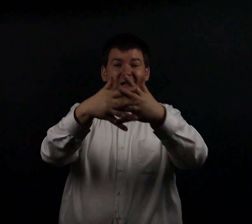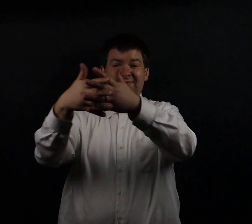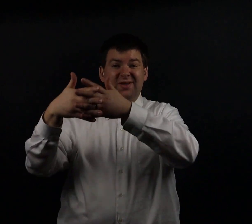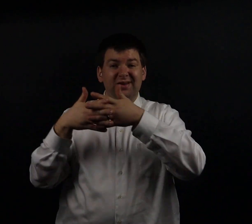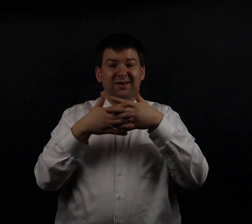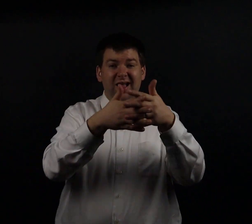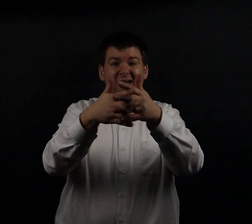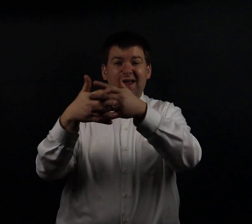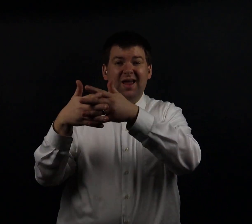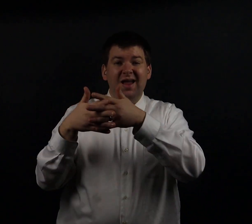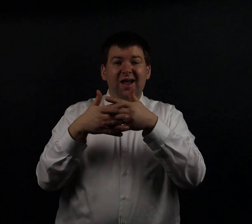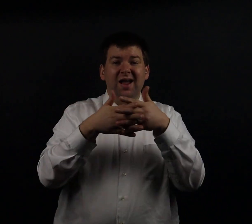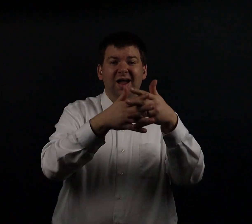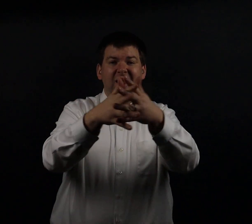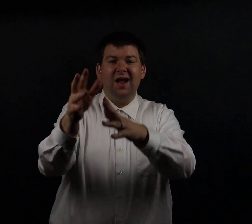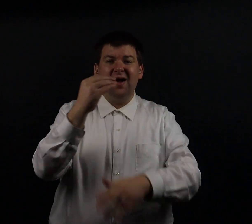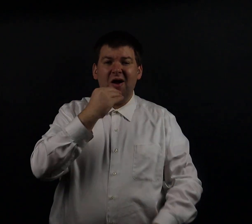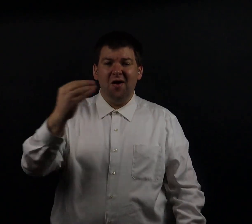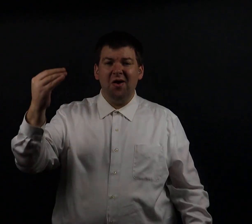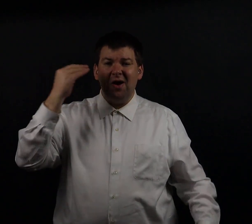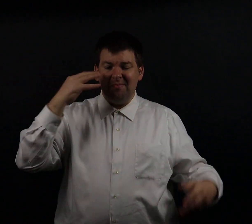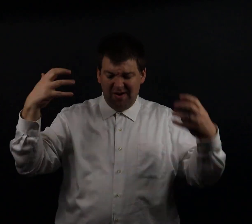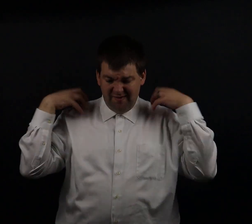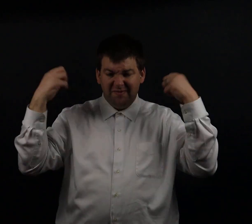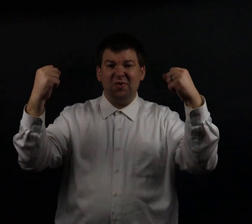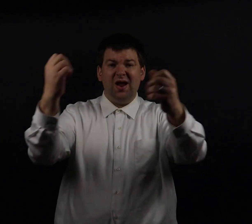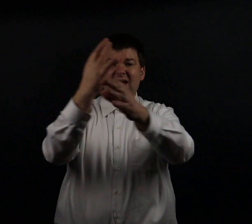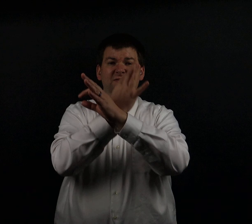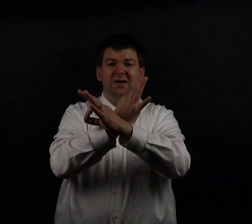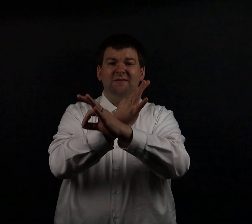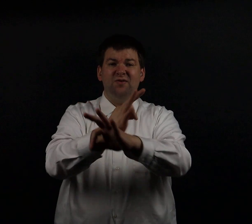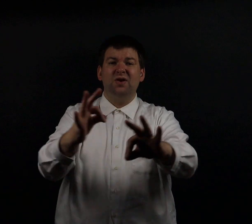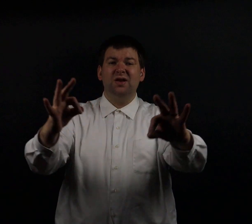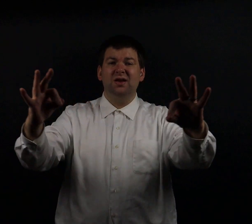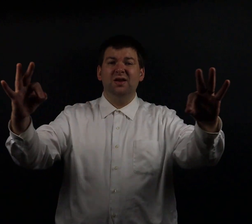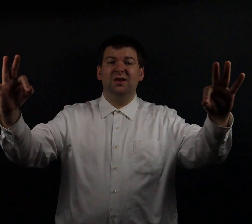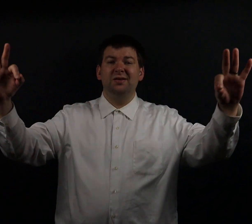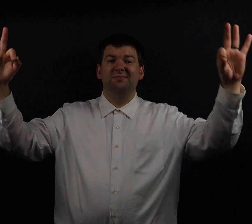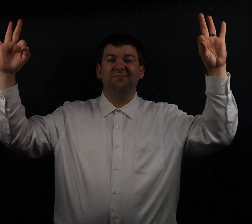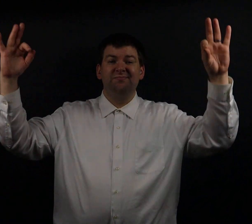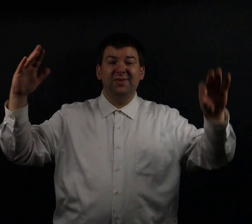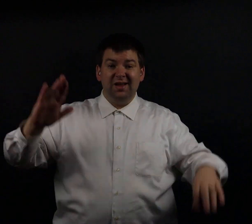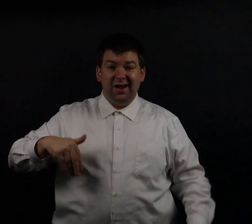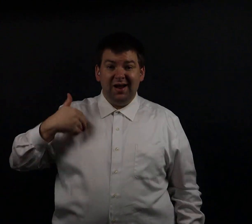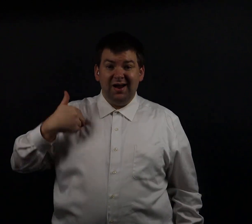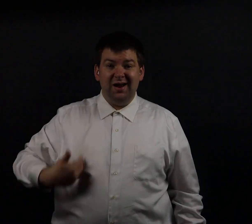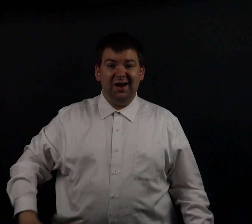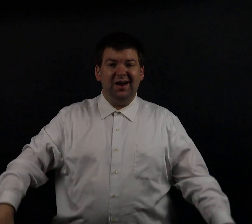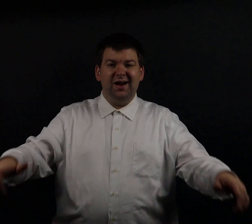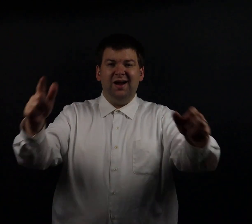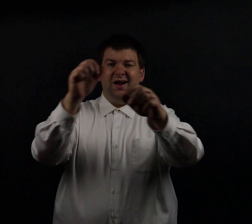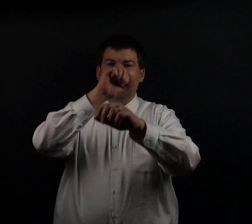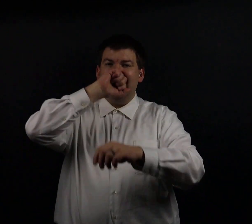I love this land, home of the brave and free.